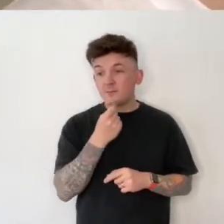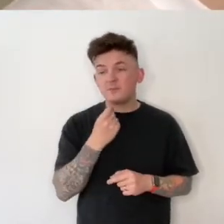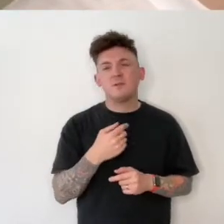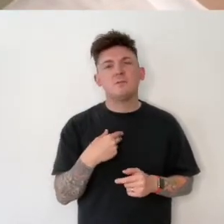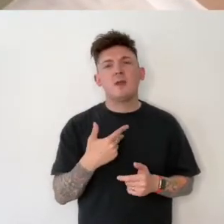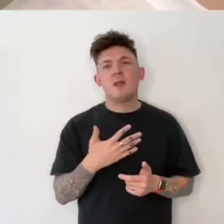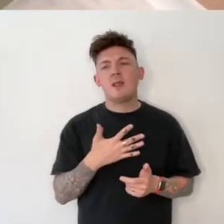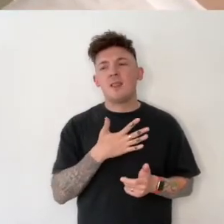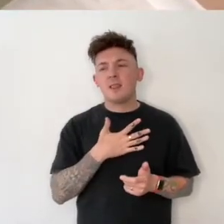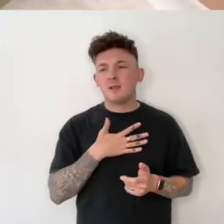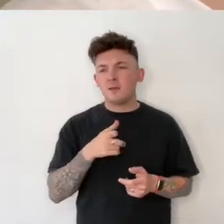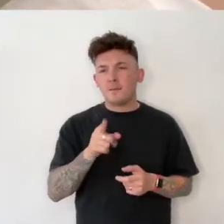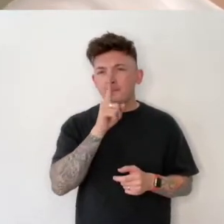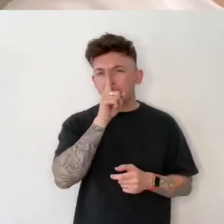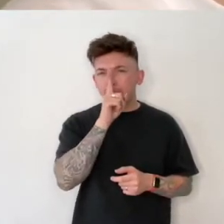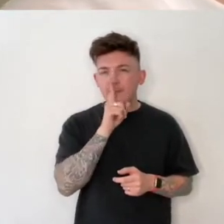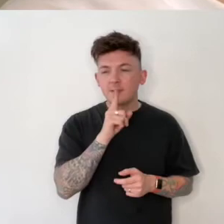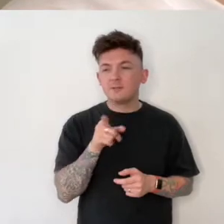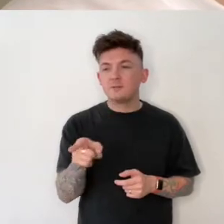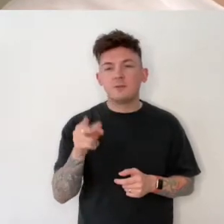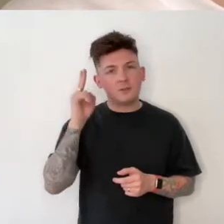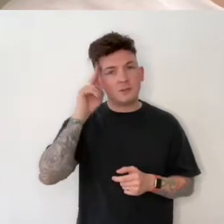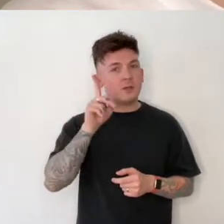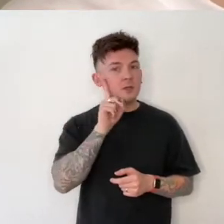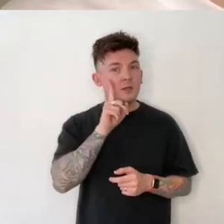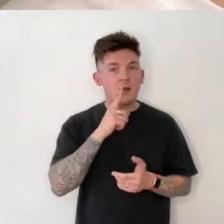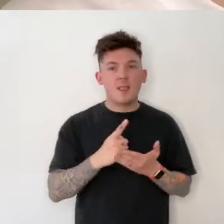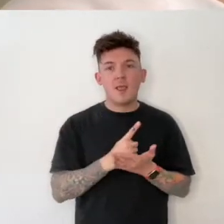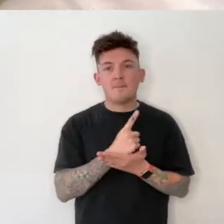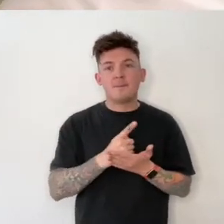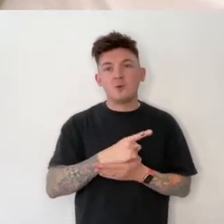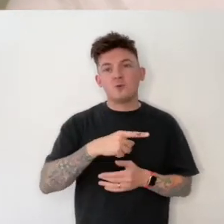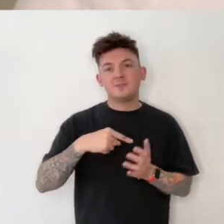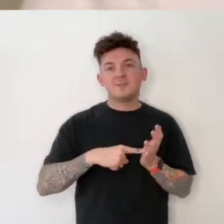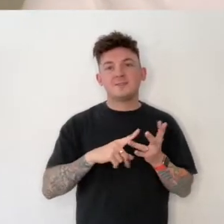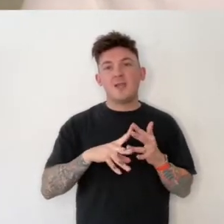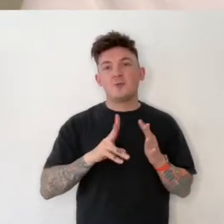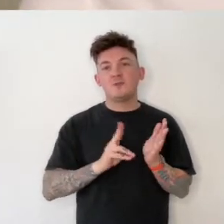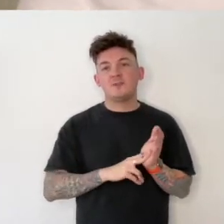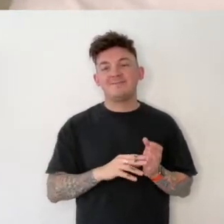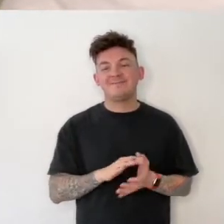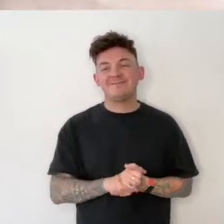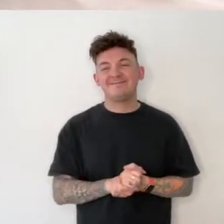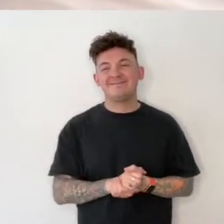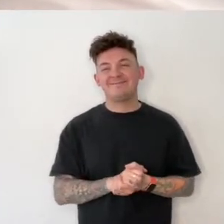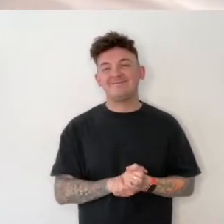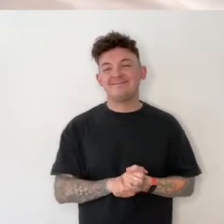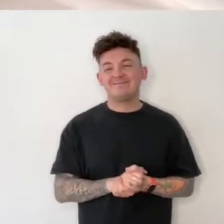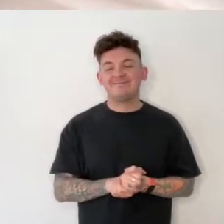of uh pinky one, this is called 'girl about town' um and is it it is quite nice if you